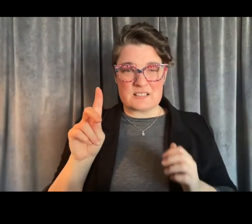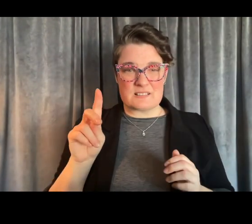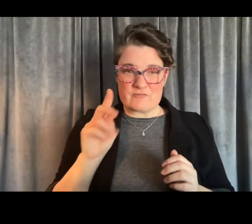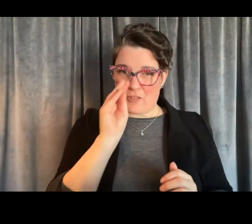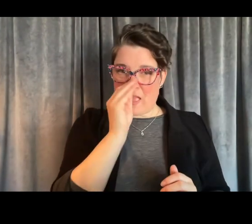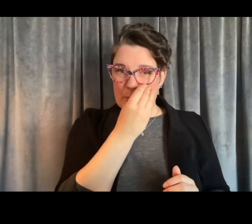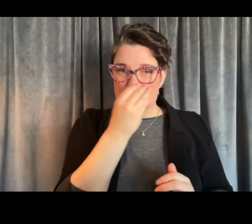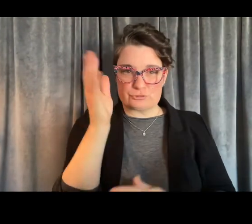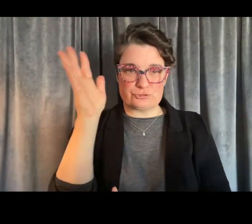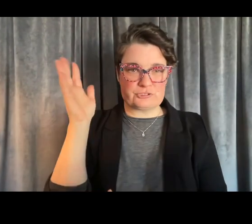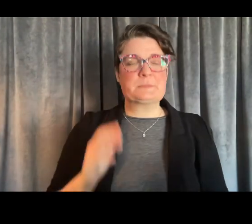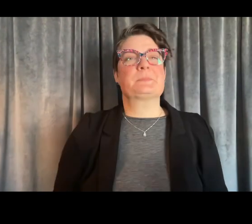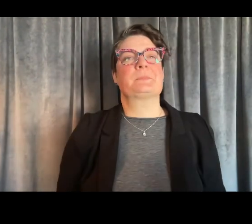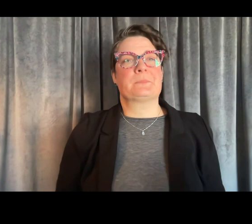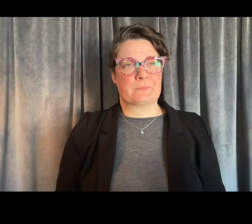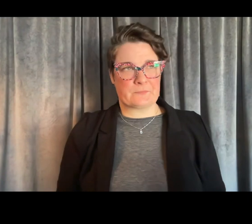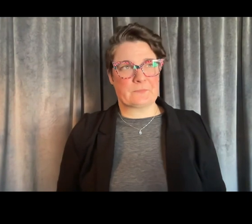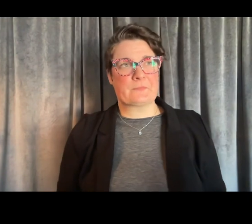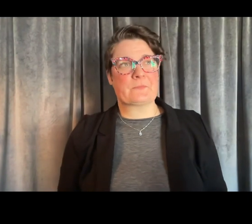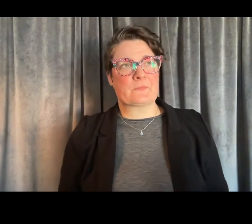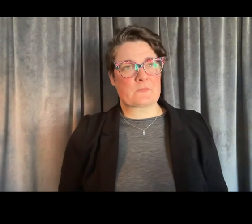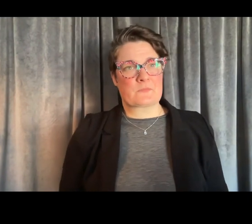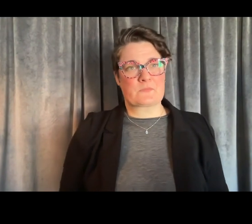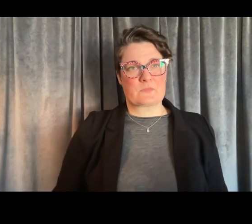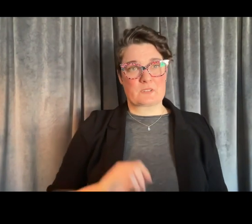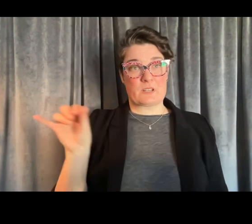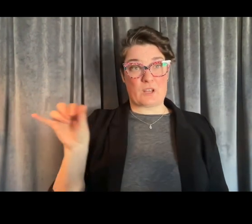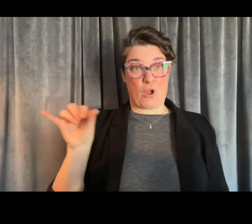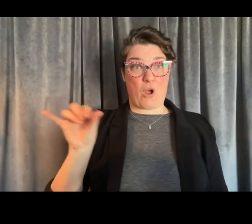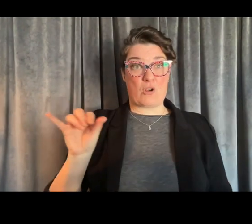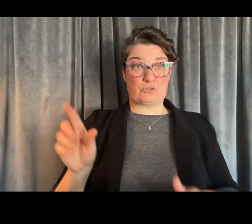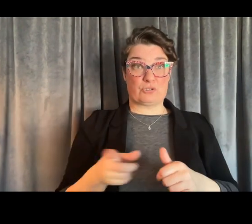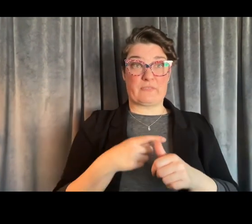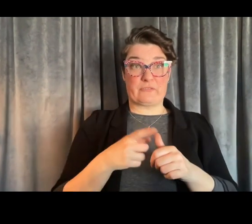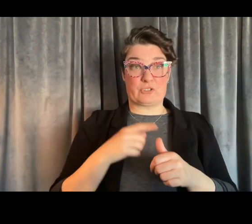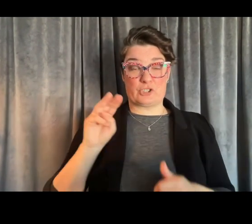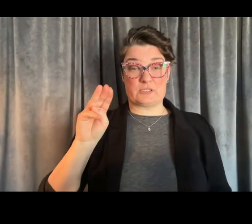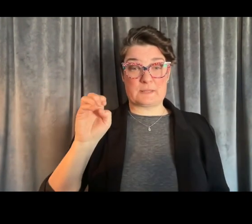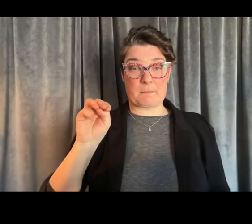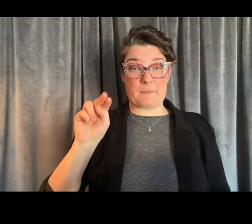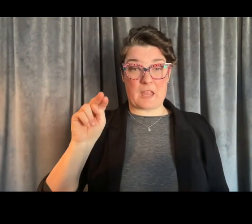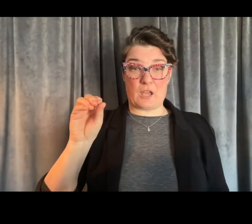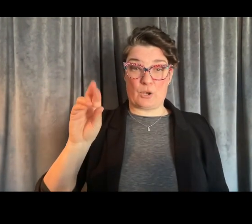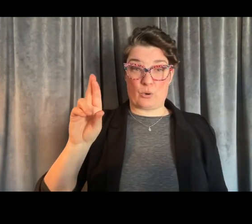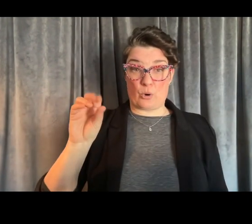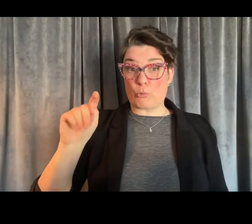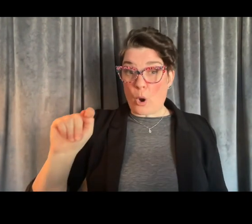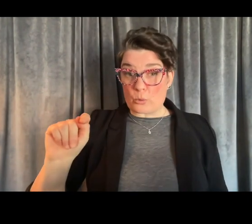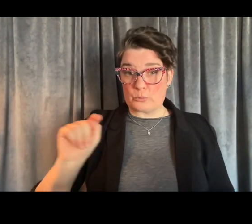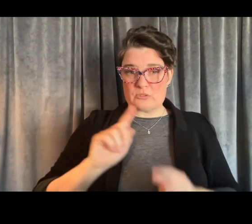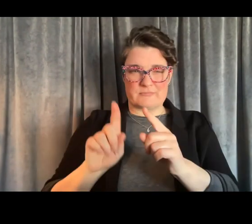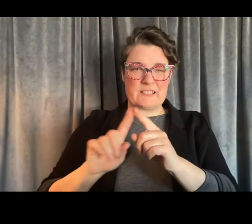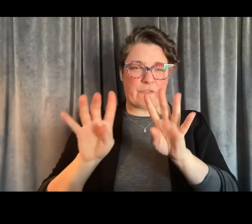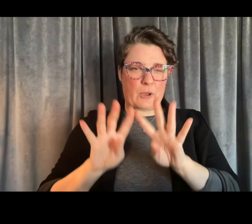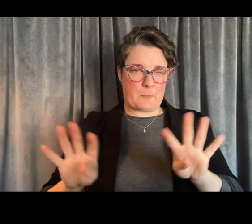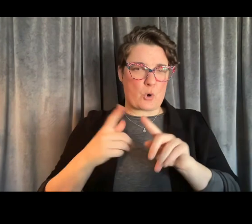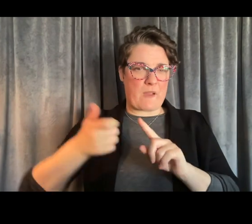And then also the first menorot the, menorahs from in the ancient temple were